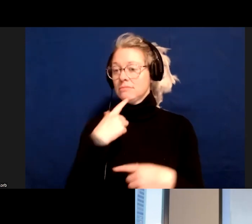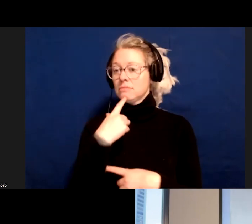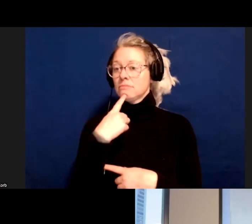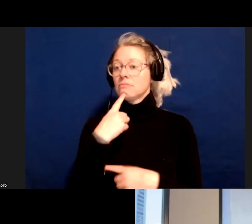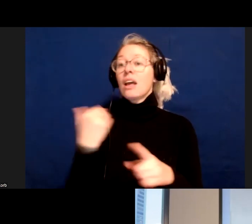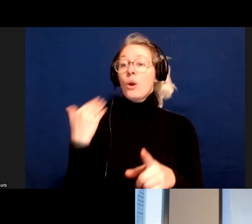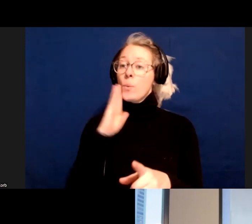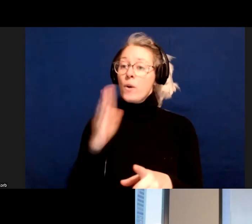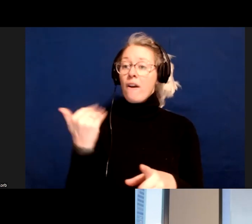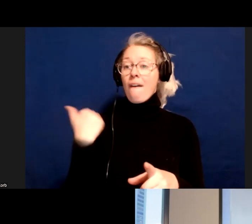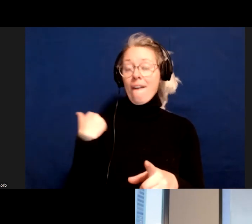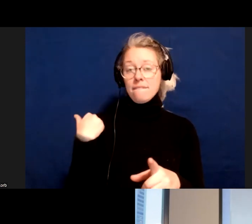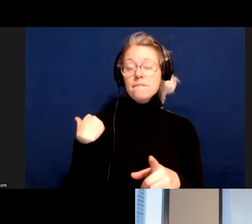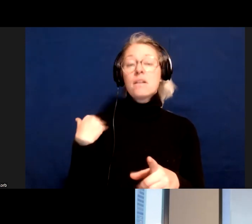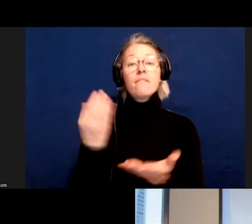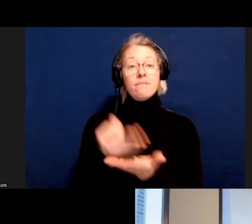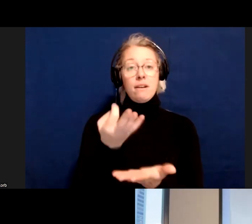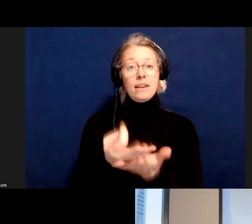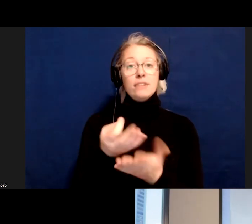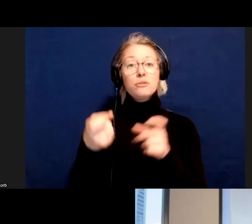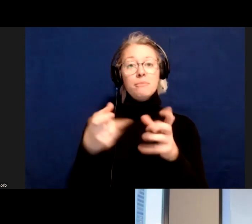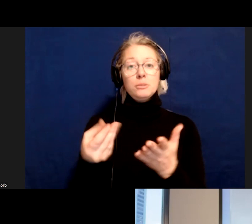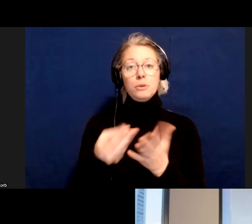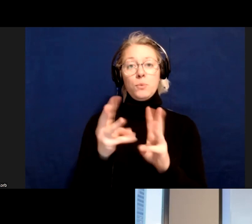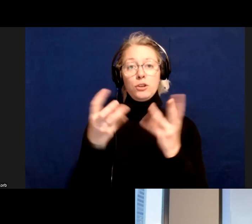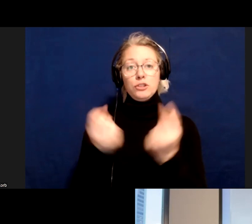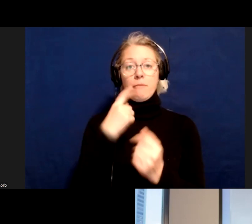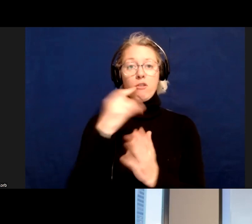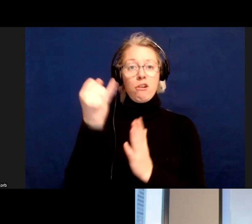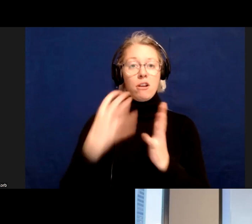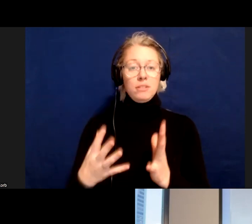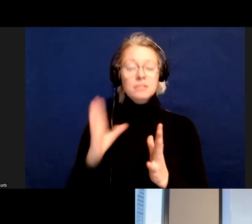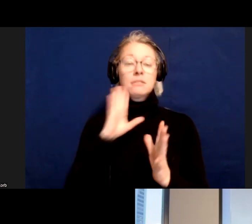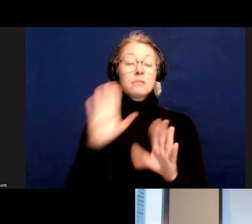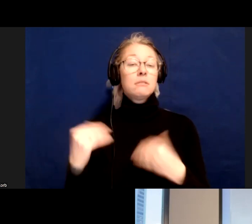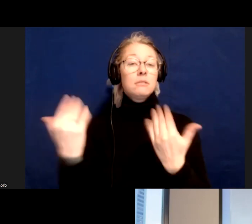financial management workshop for artists that is being offered in partnership with